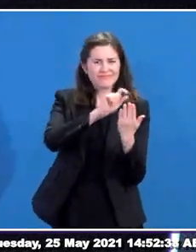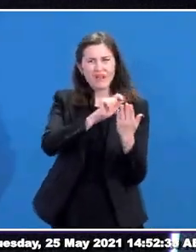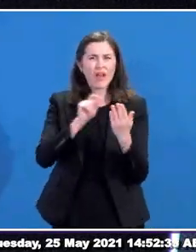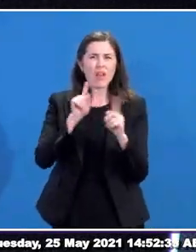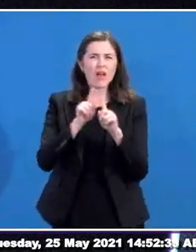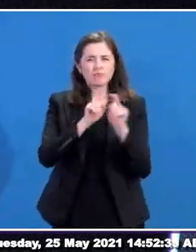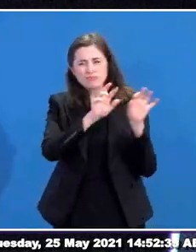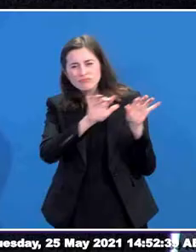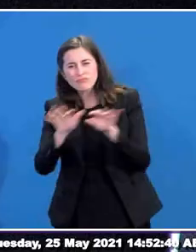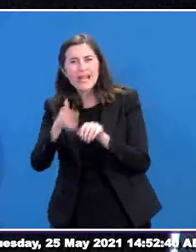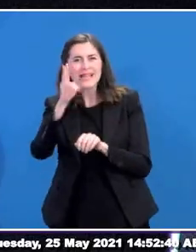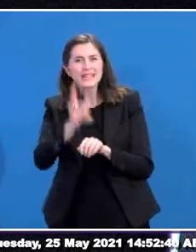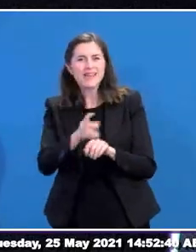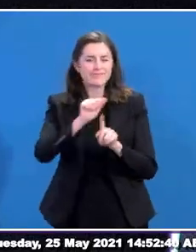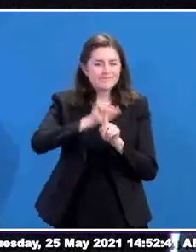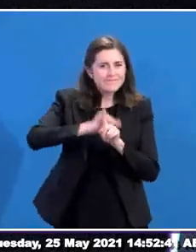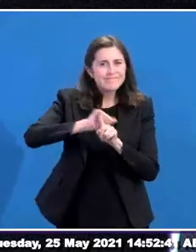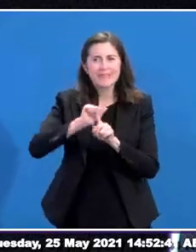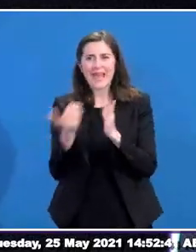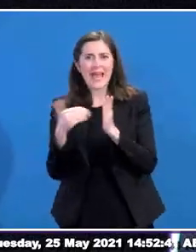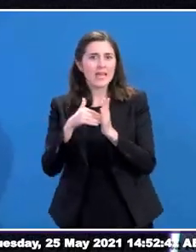really add some more content to it.